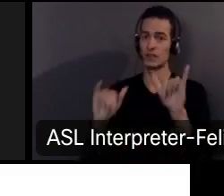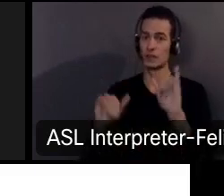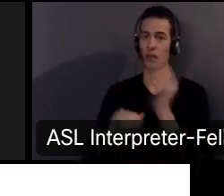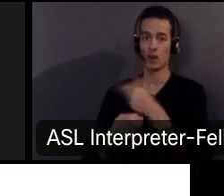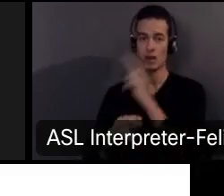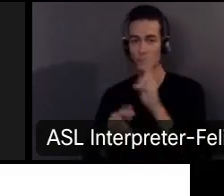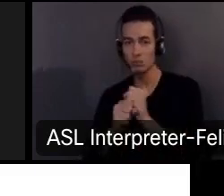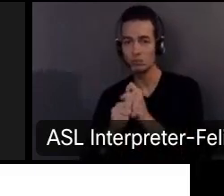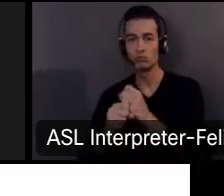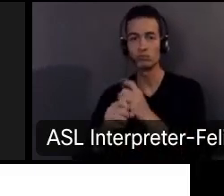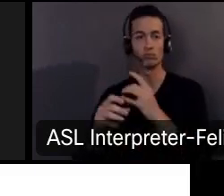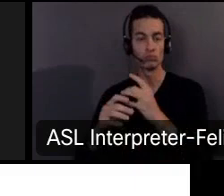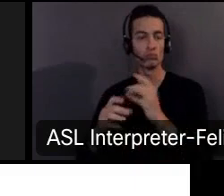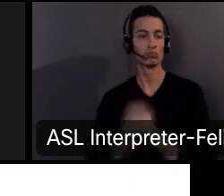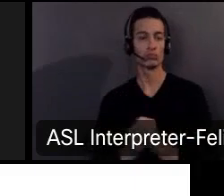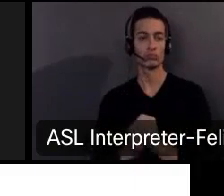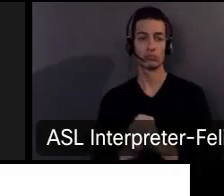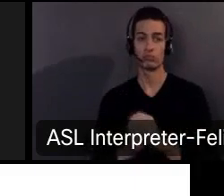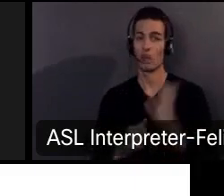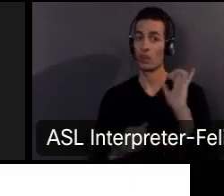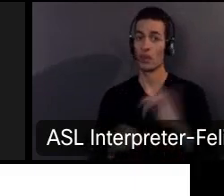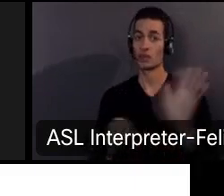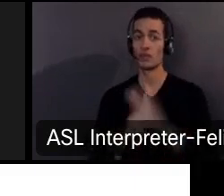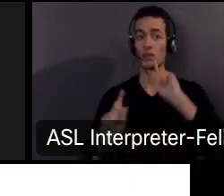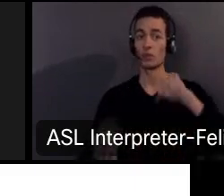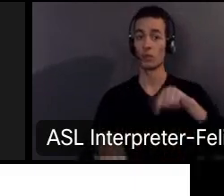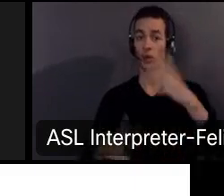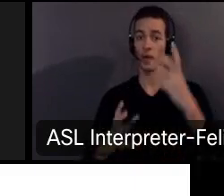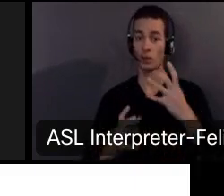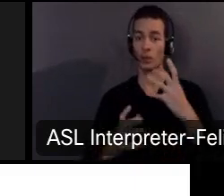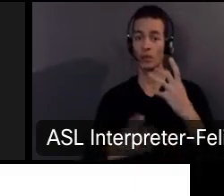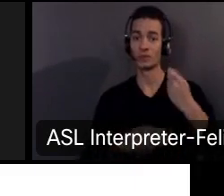Um, that is the full report I did want to pass along some acknowledgment.